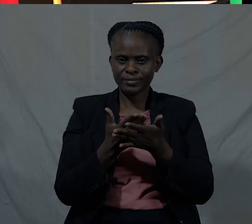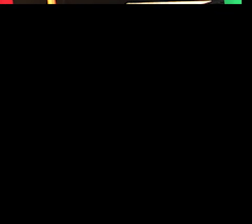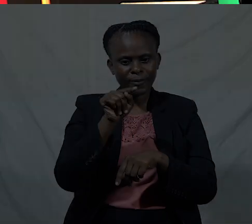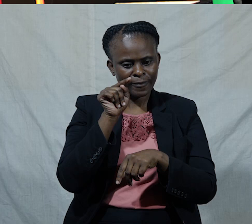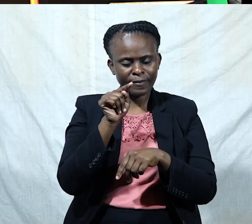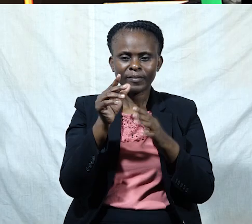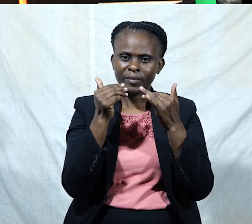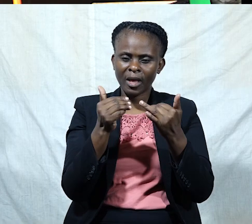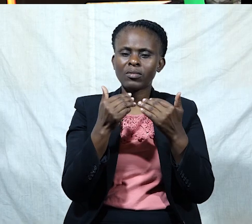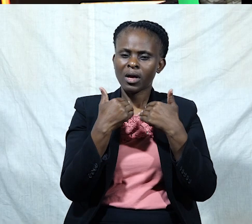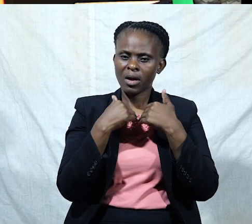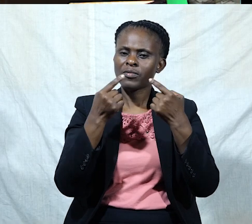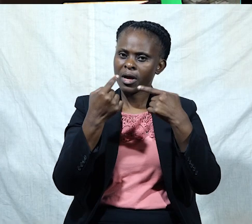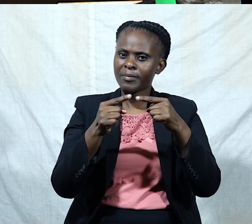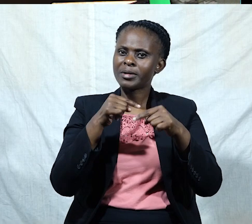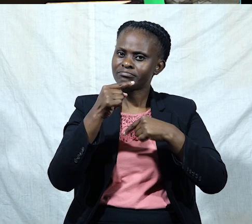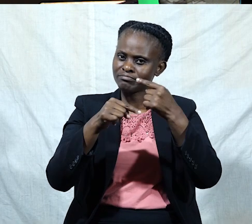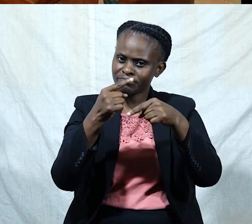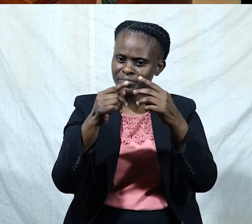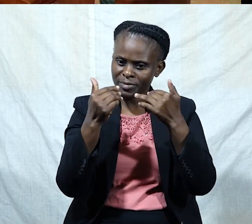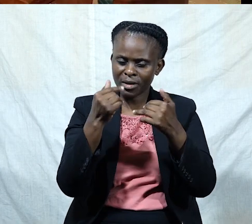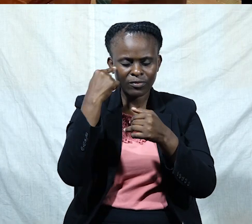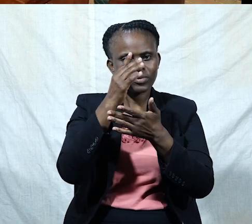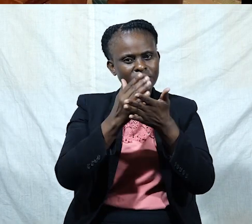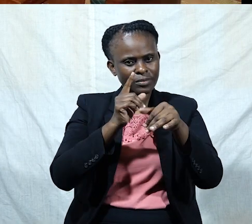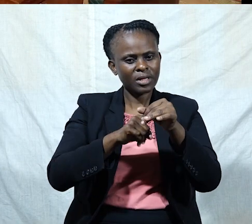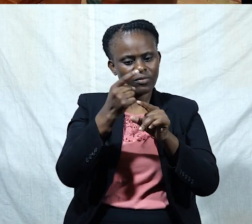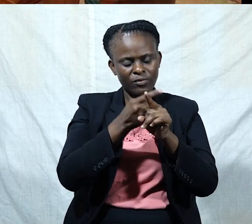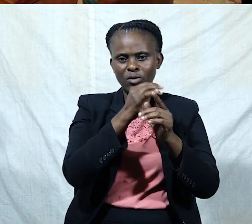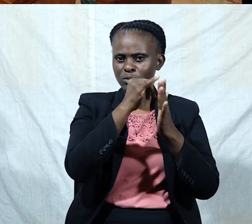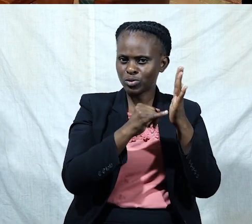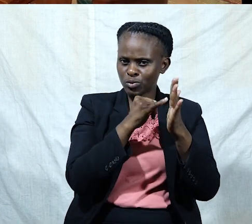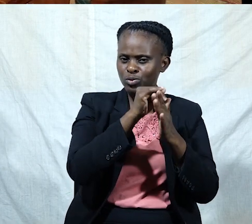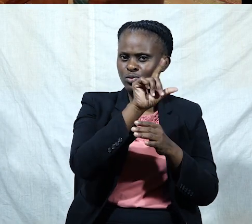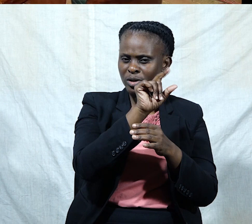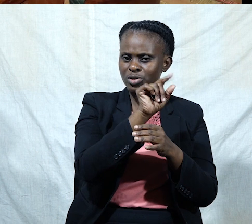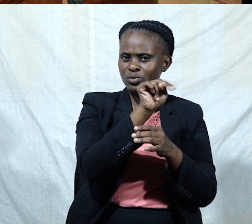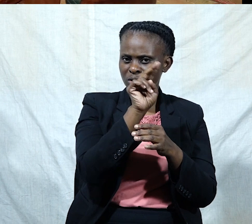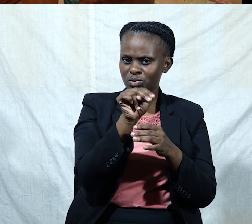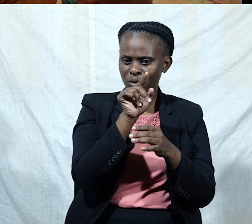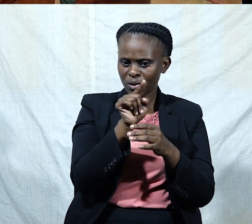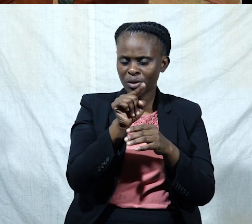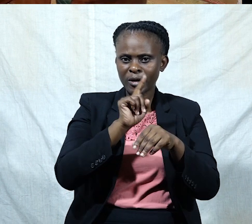So this has now been going on for some time from June 2022 when this was introduced.